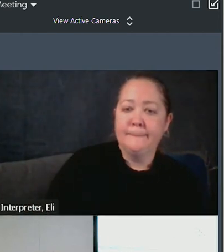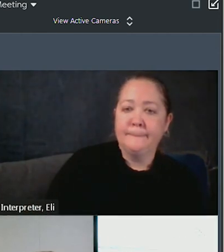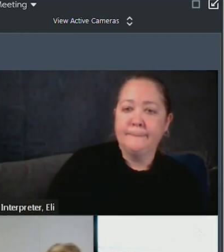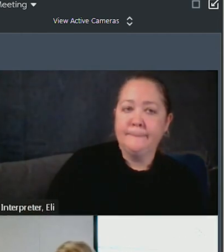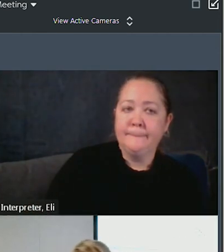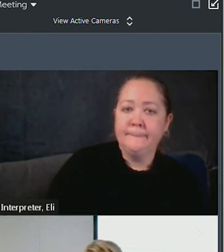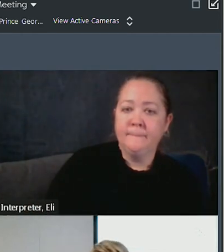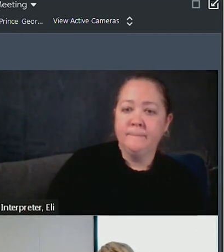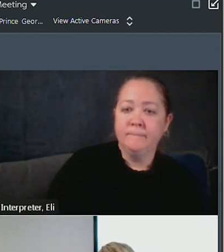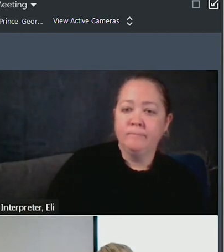is landing on row.